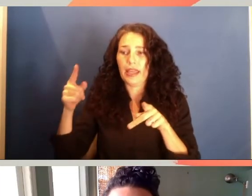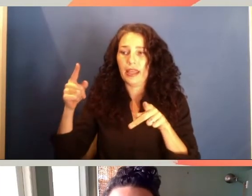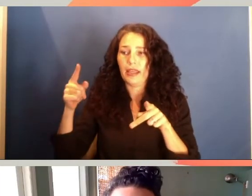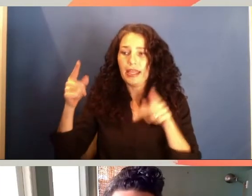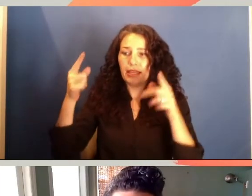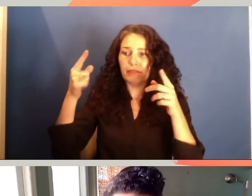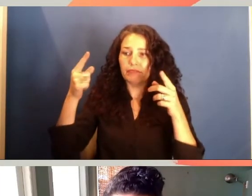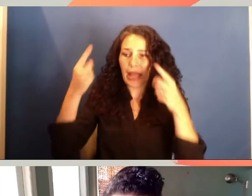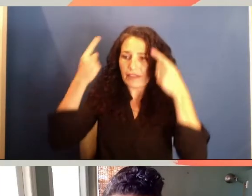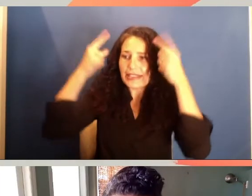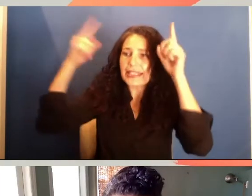on both sides of the camera.